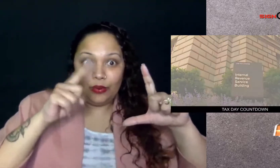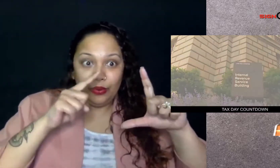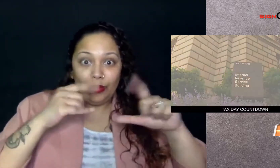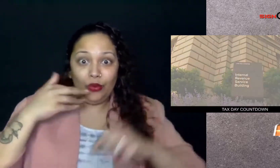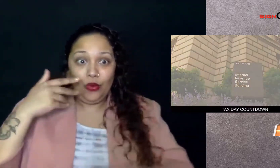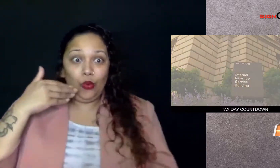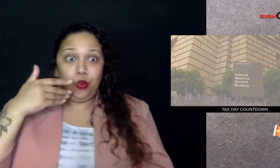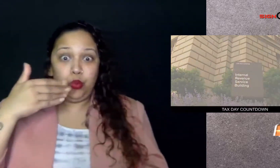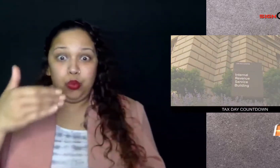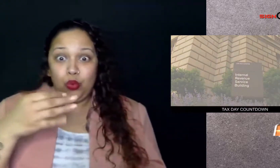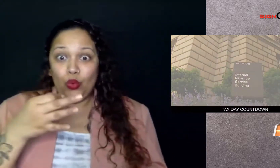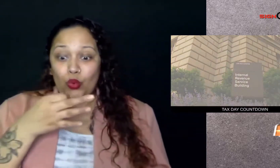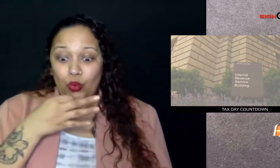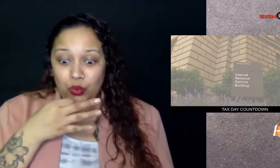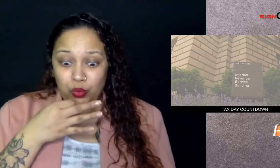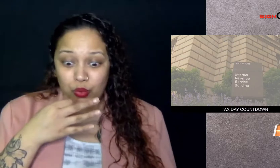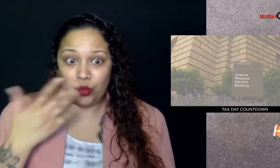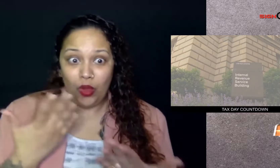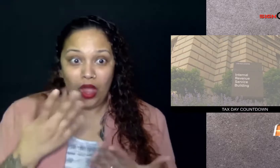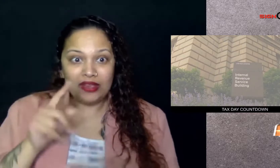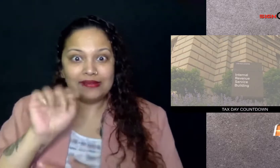The clock is ticking toward tax day.